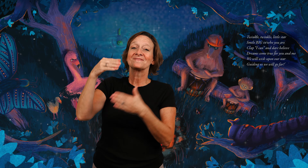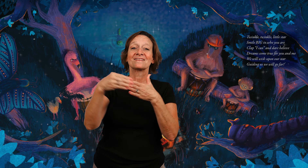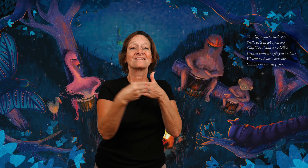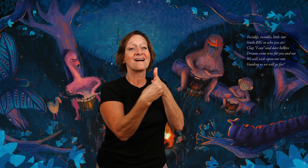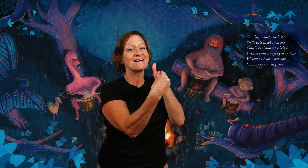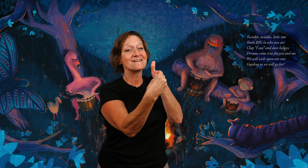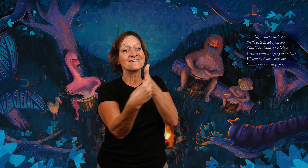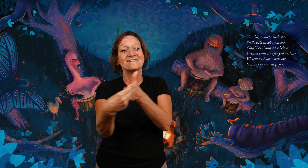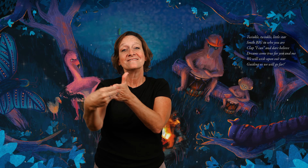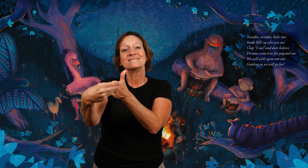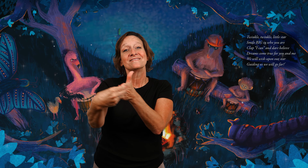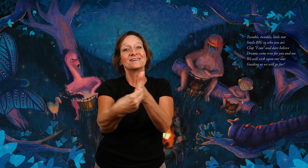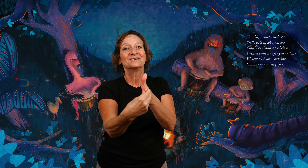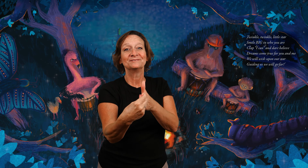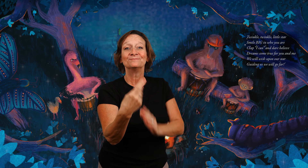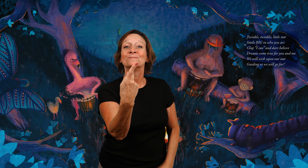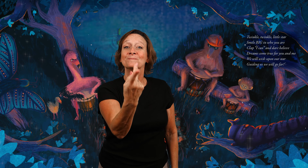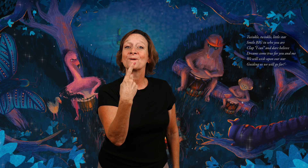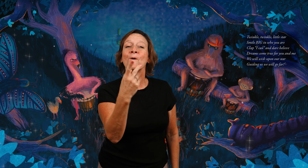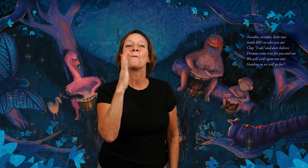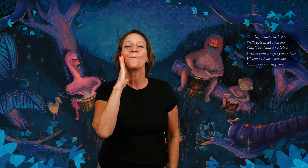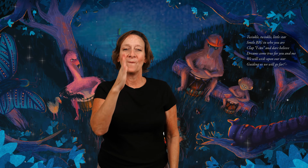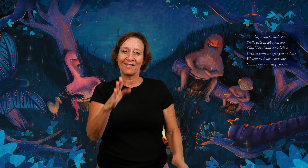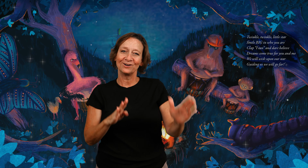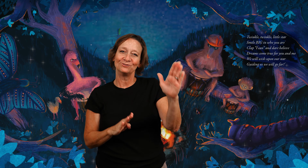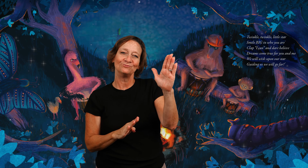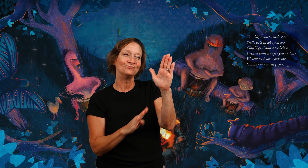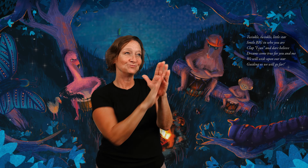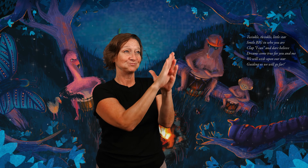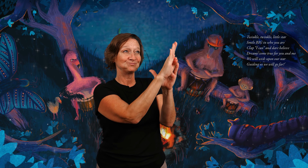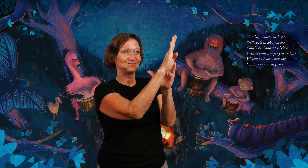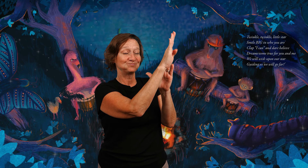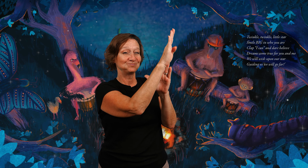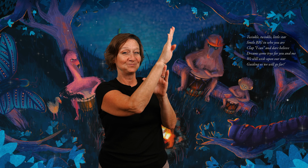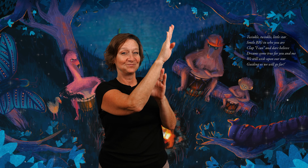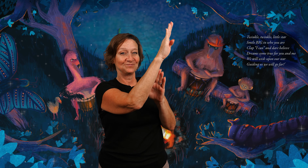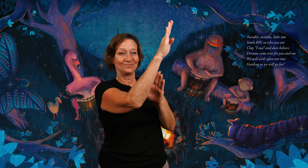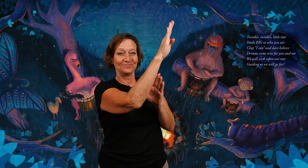Guiding us we will go far!